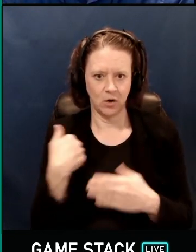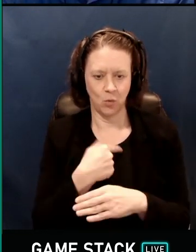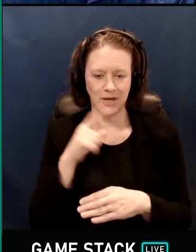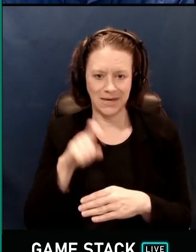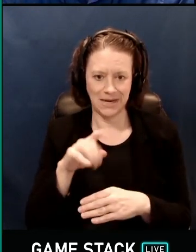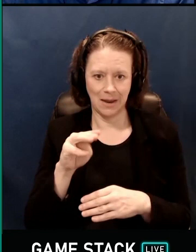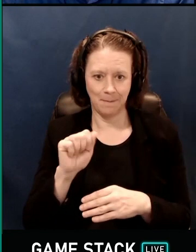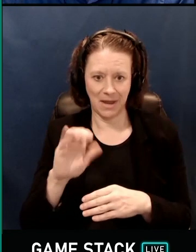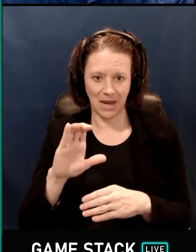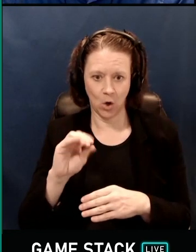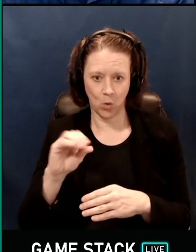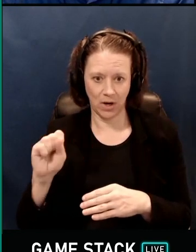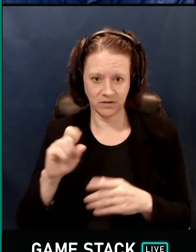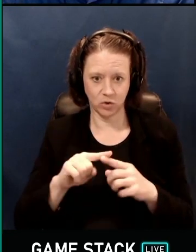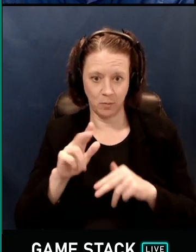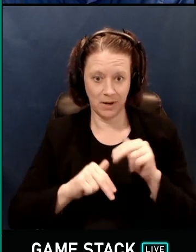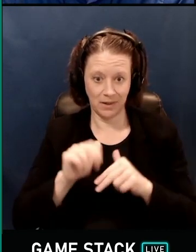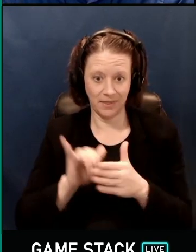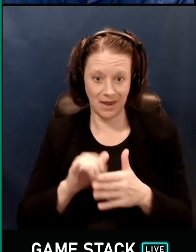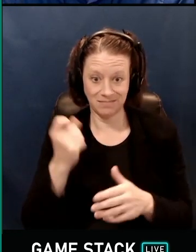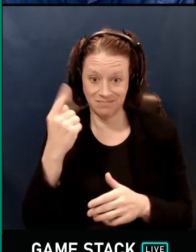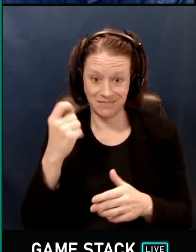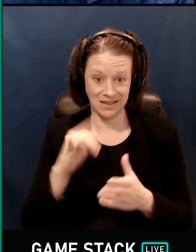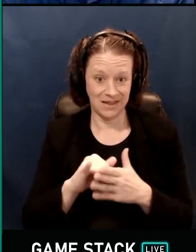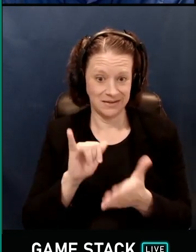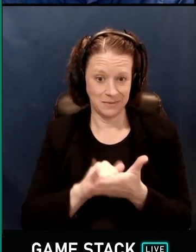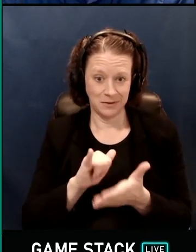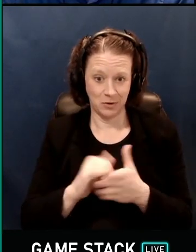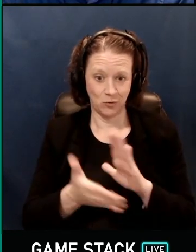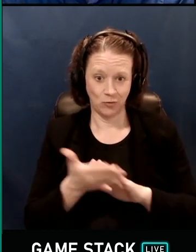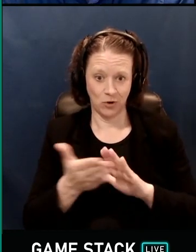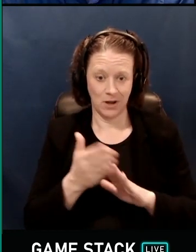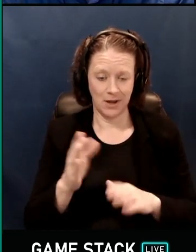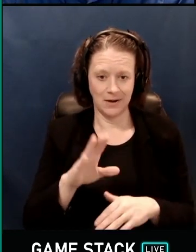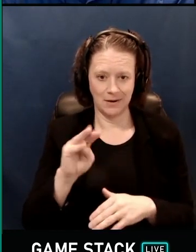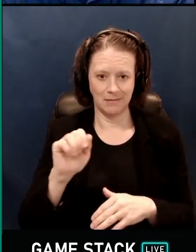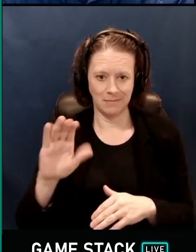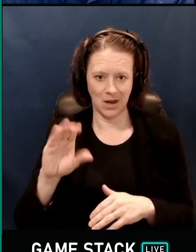but it's impossible to run Mac OS on Azure virtual machines,